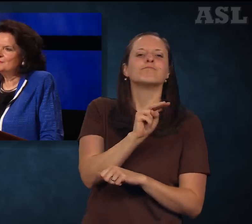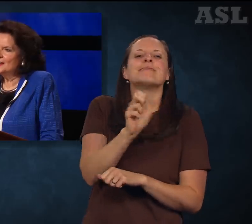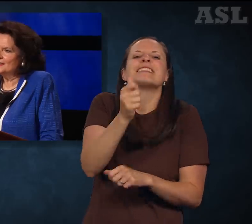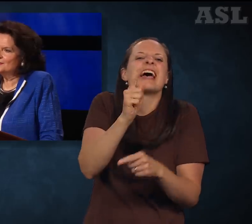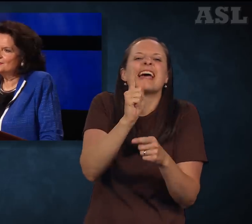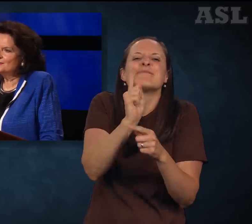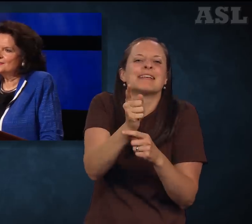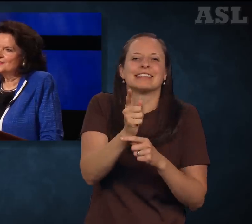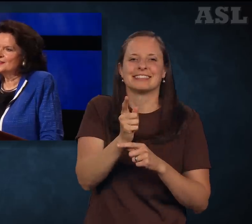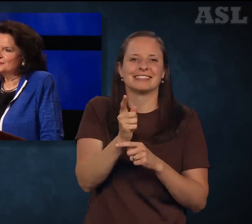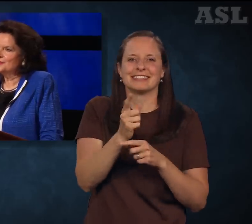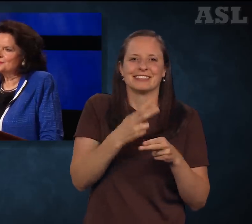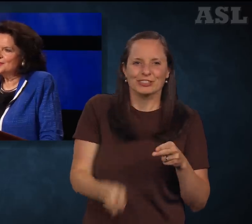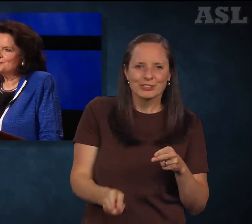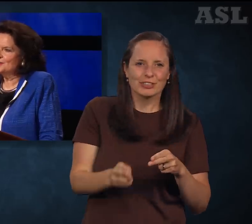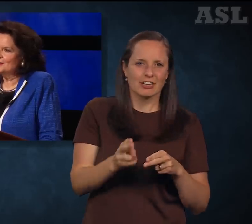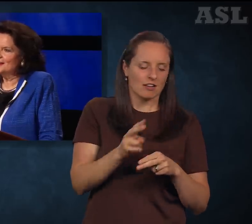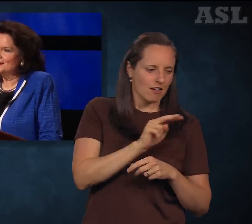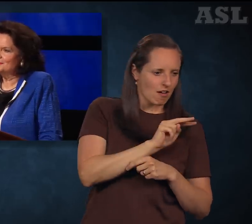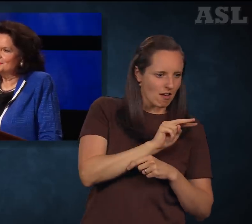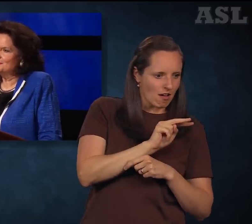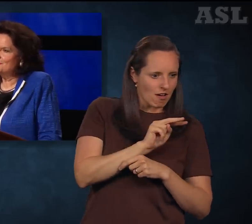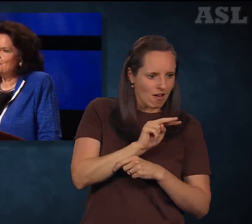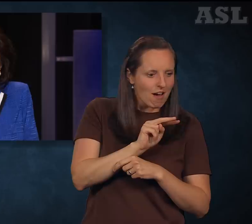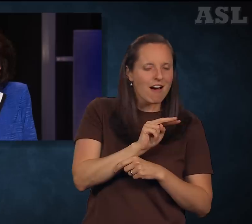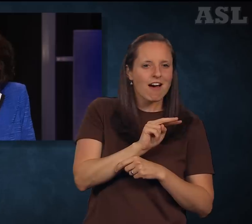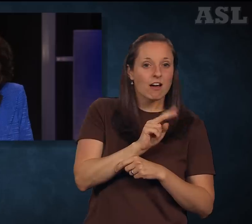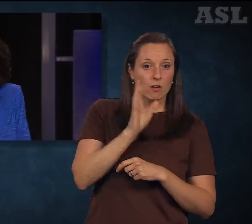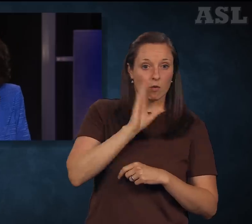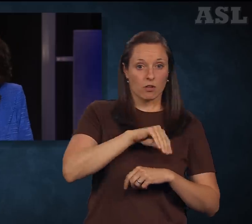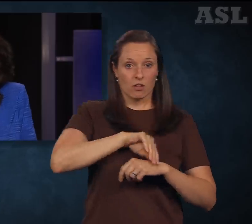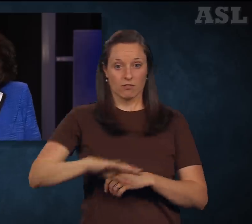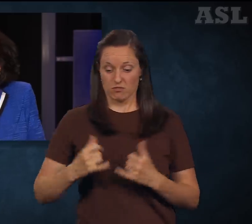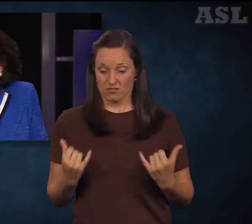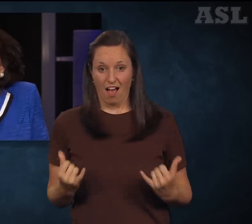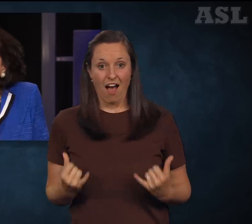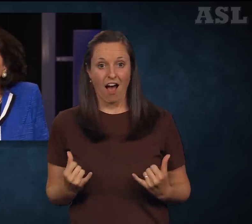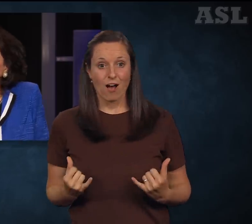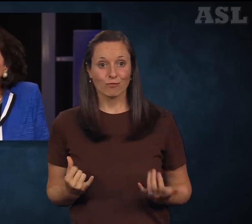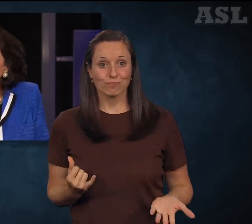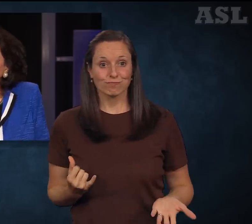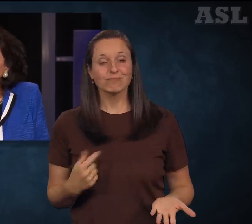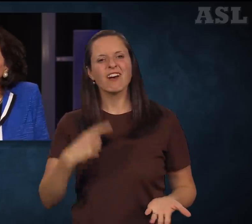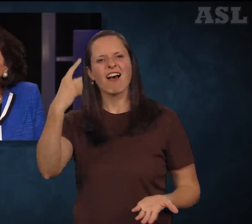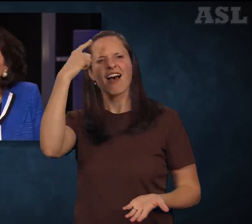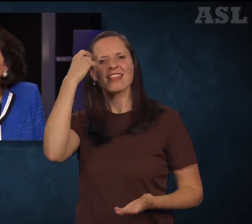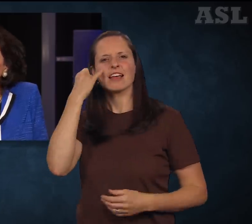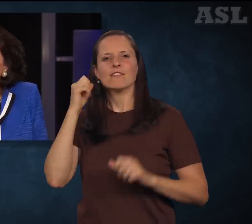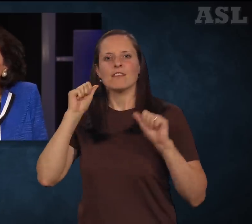LIFE RIGHT NOW, IF YOU WERE PERMITTED TO WATCH 10 MINUTES OF